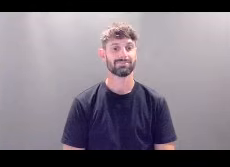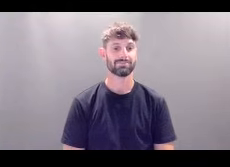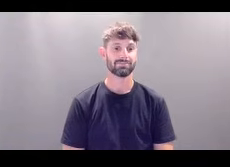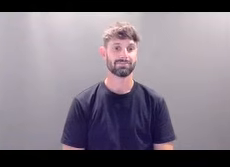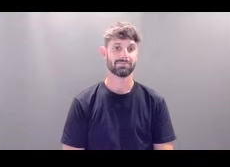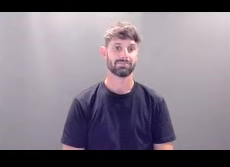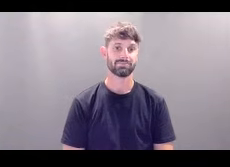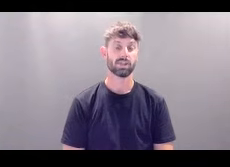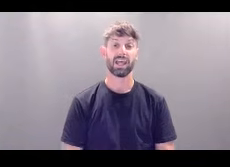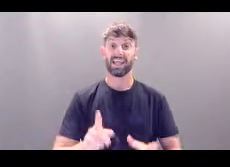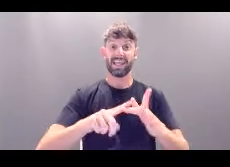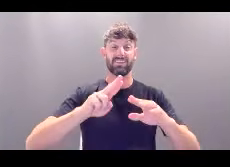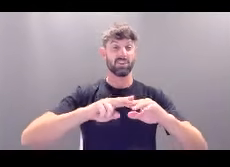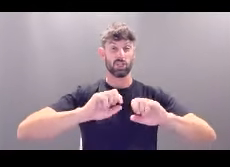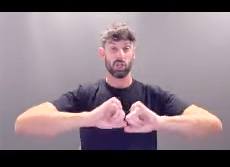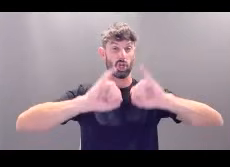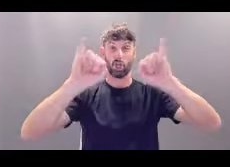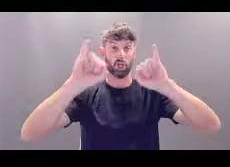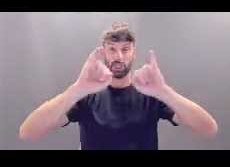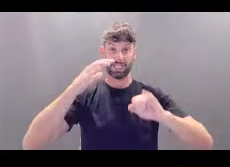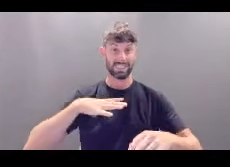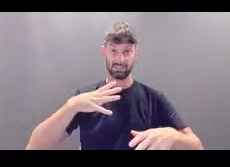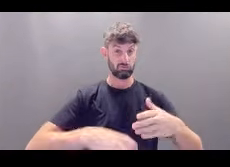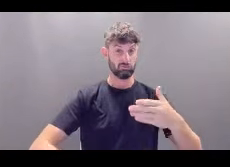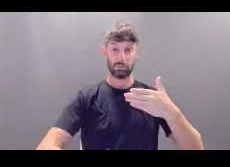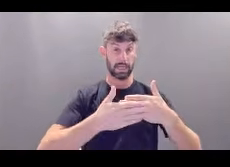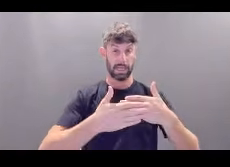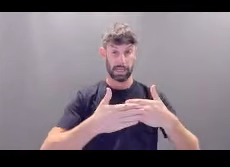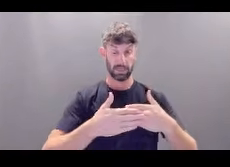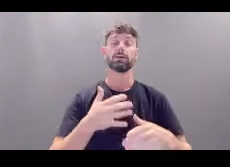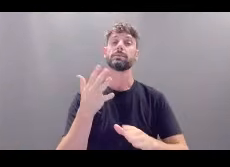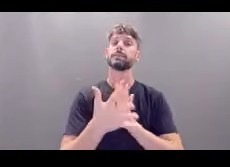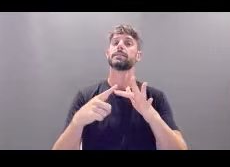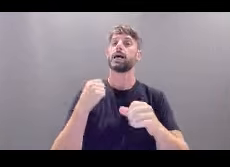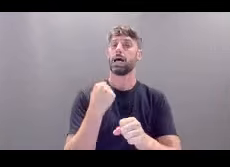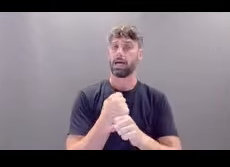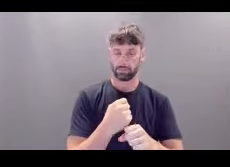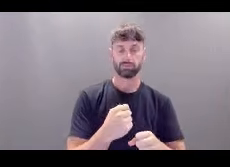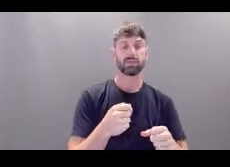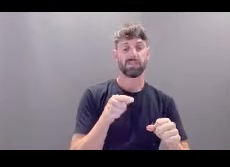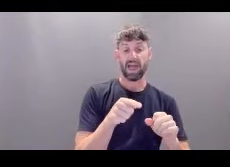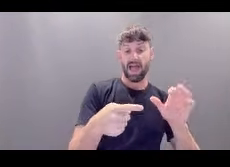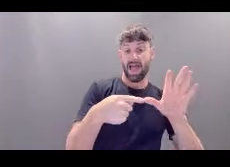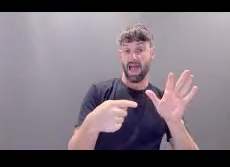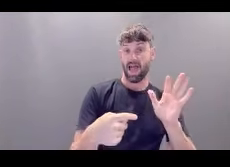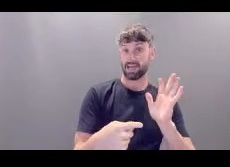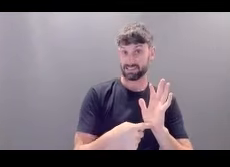And urgent repairs. These mean repairs to AT that a participant depends